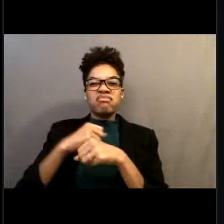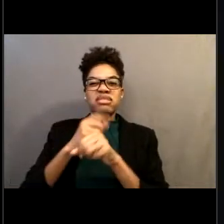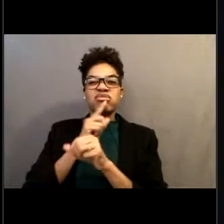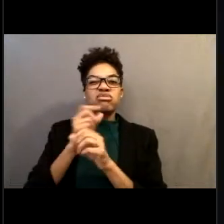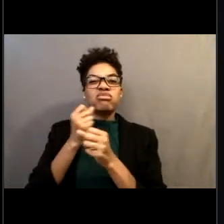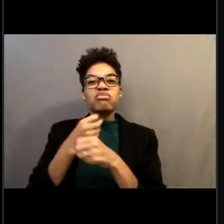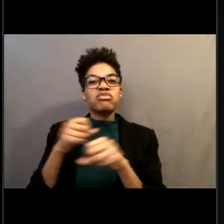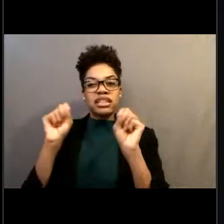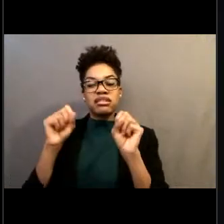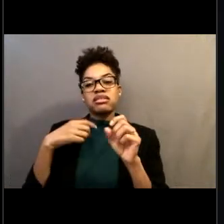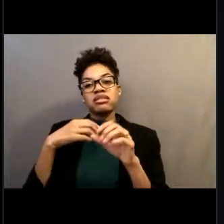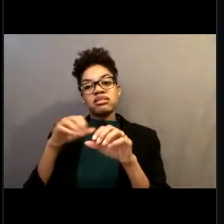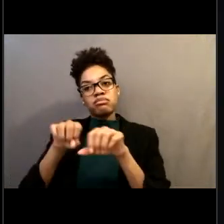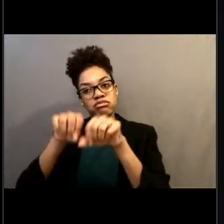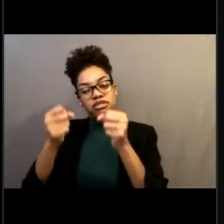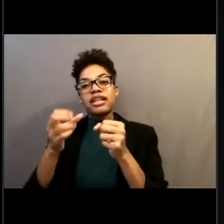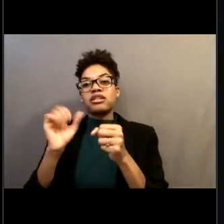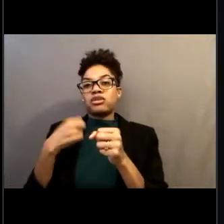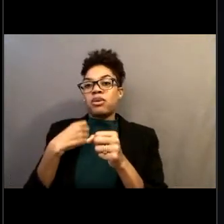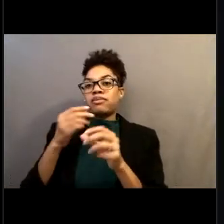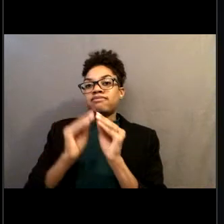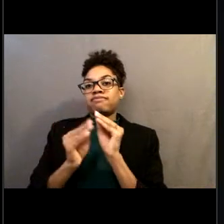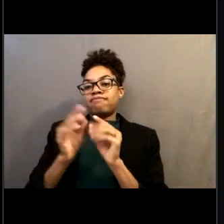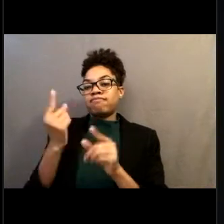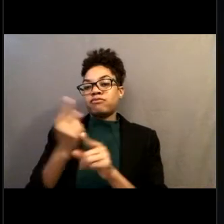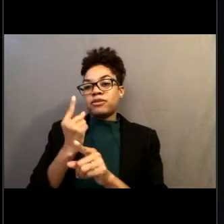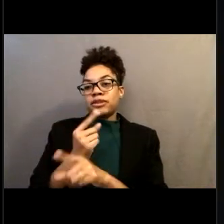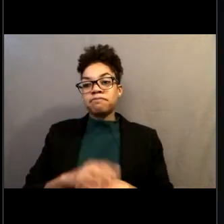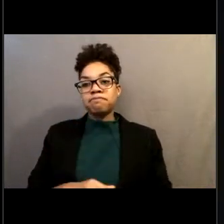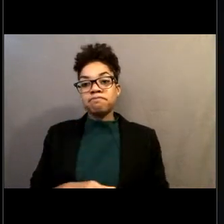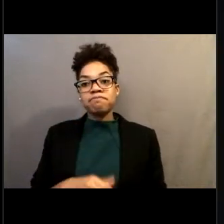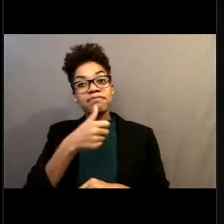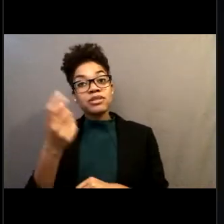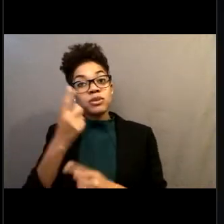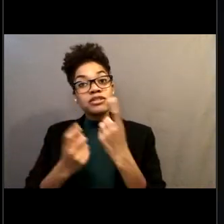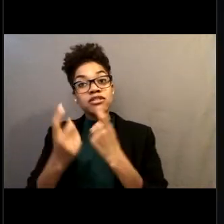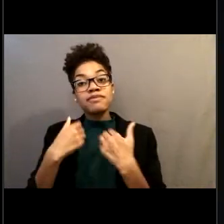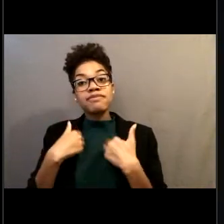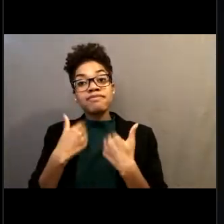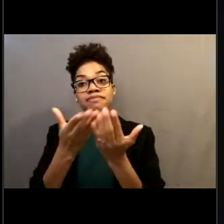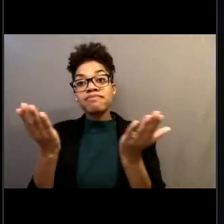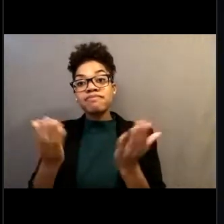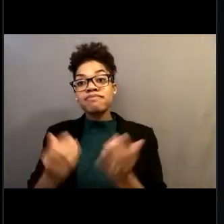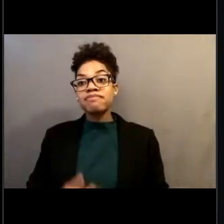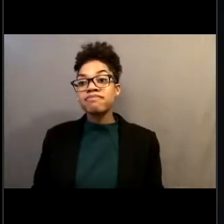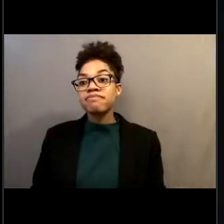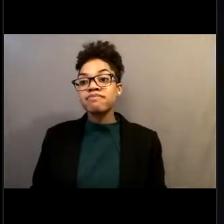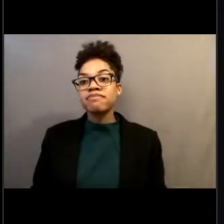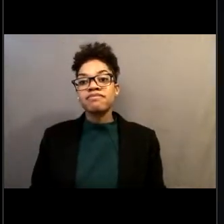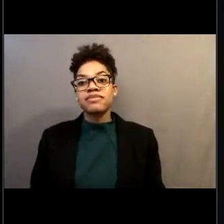I know that's a lot too. So I'd love to, I'm sure you guys have some great questions now. [Nicole] All right. Yes, we do have a question.